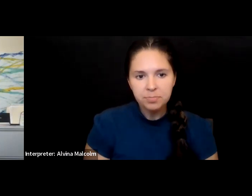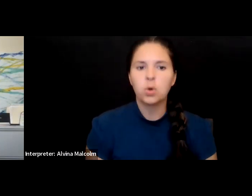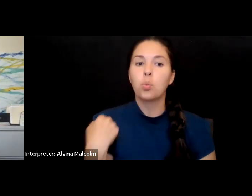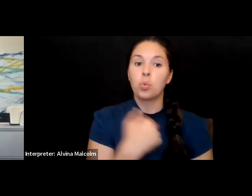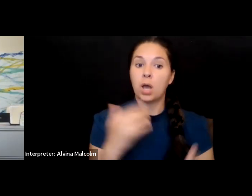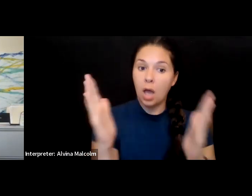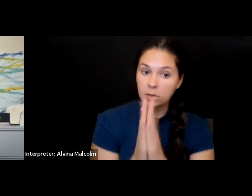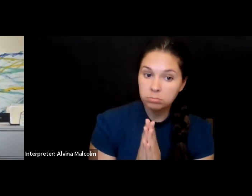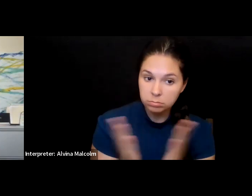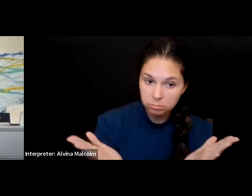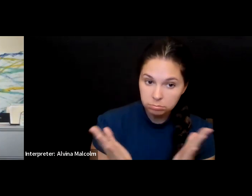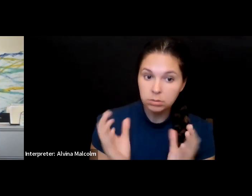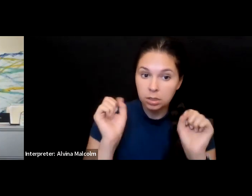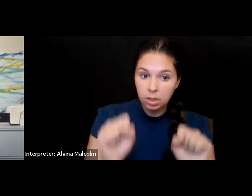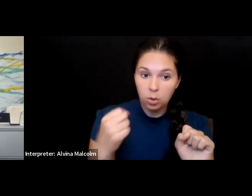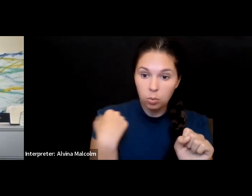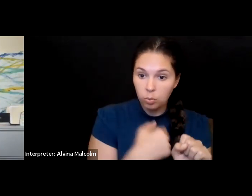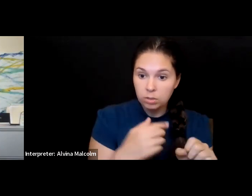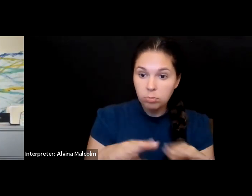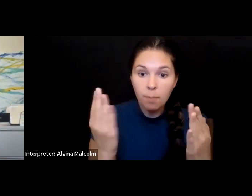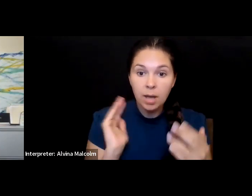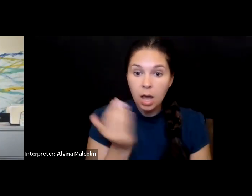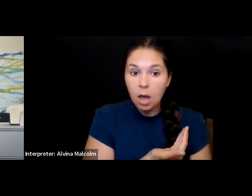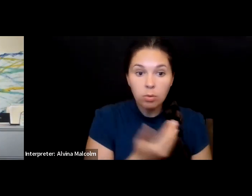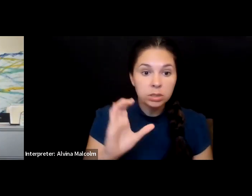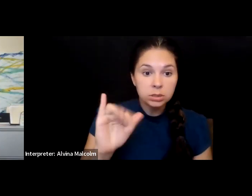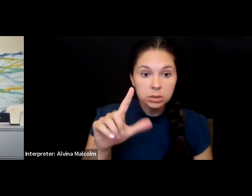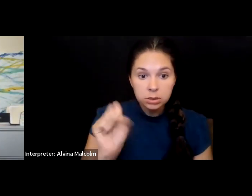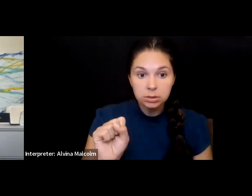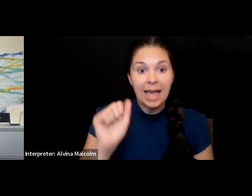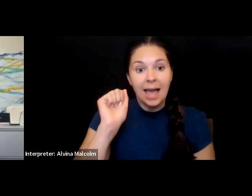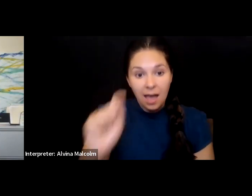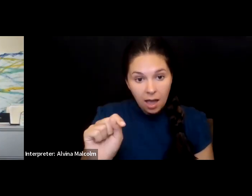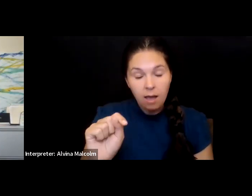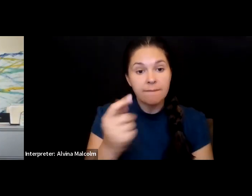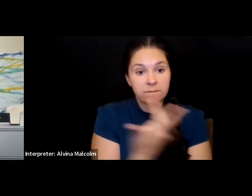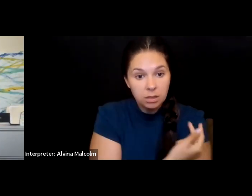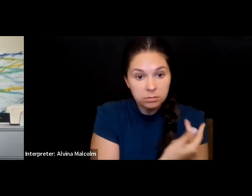Then what we saw is receiving the vaccine was a barrier. It was a